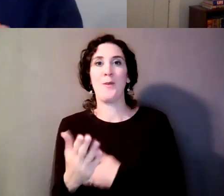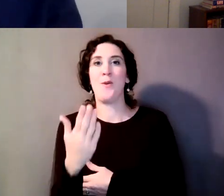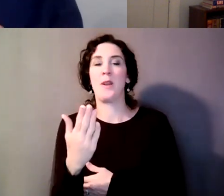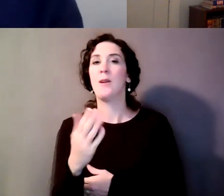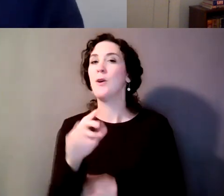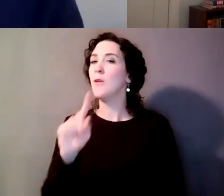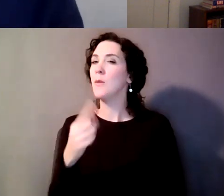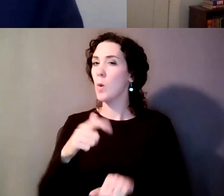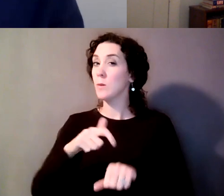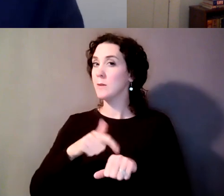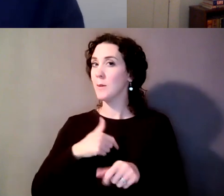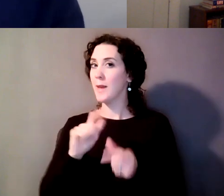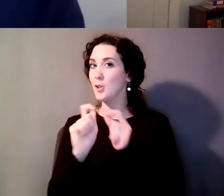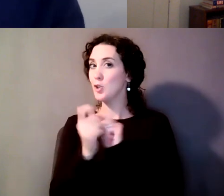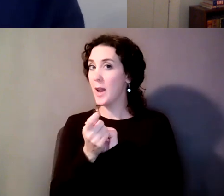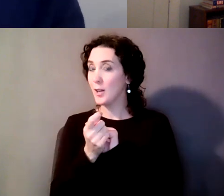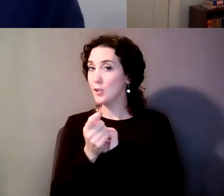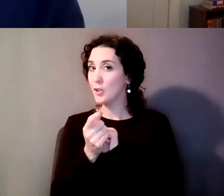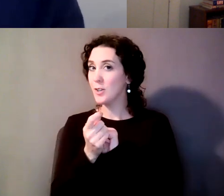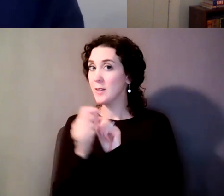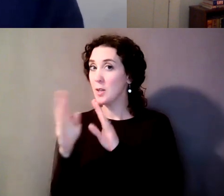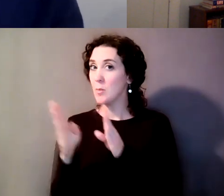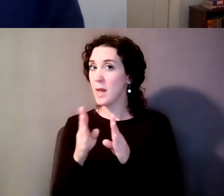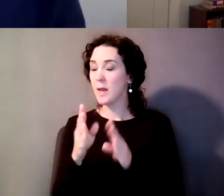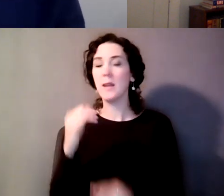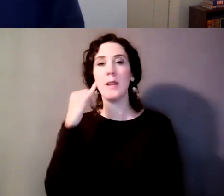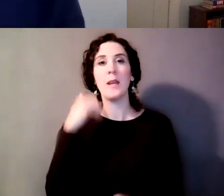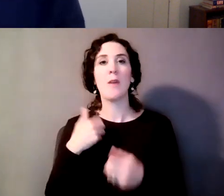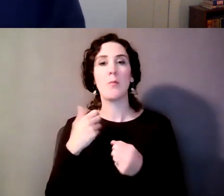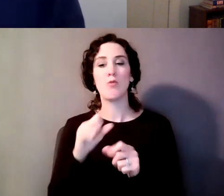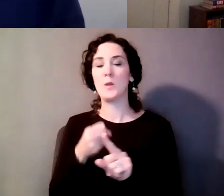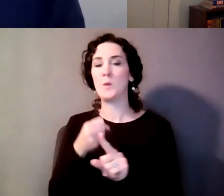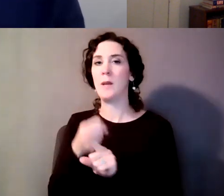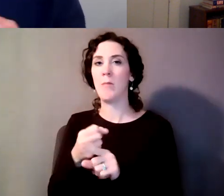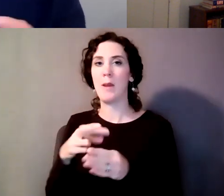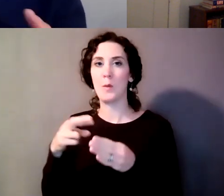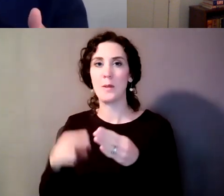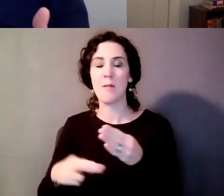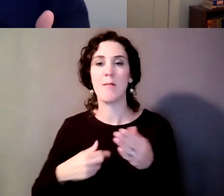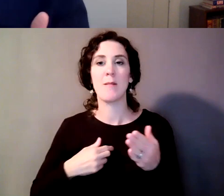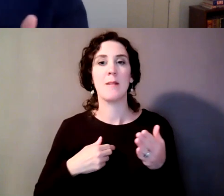I make a change is if I want to try to impact the result. If I want to try to make it a